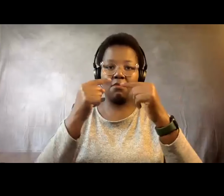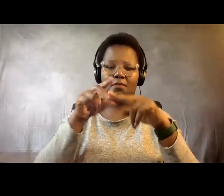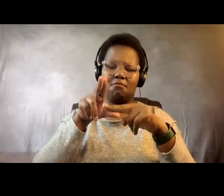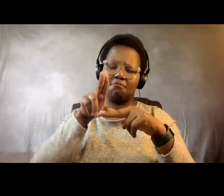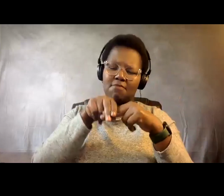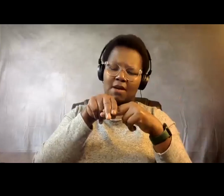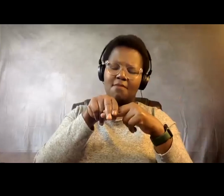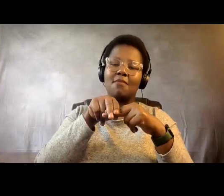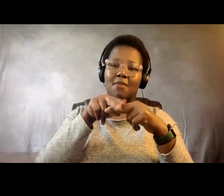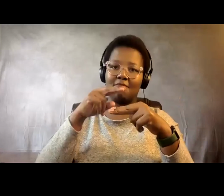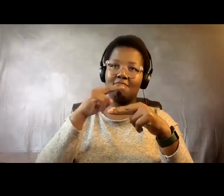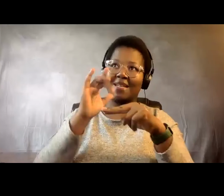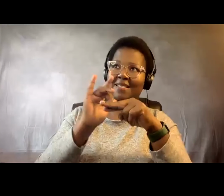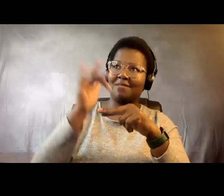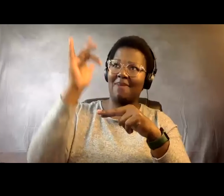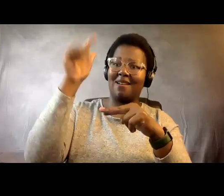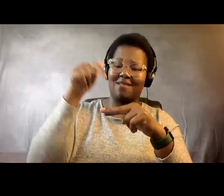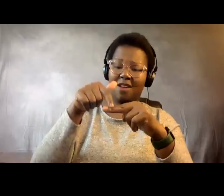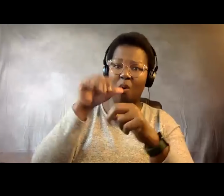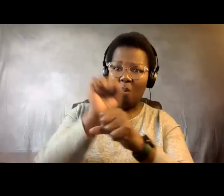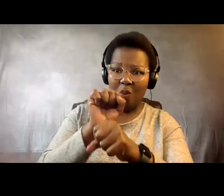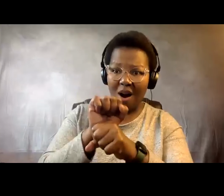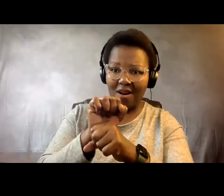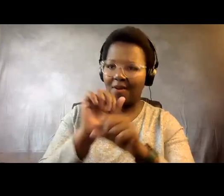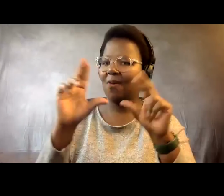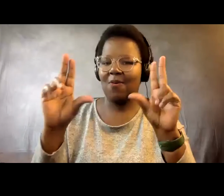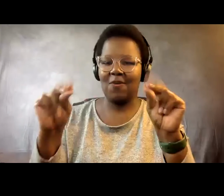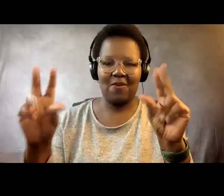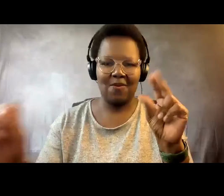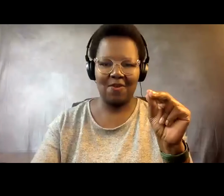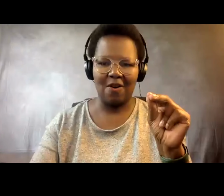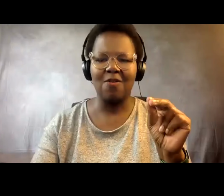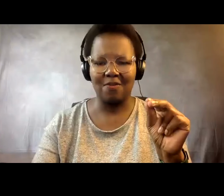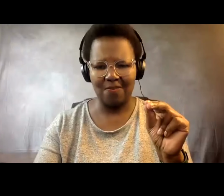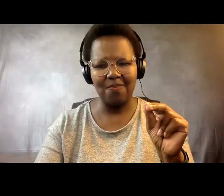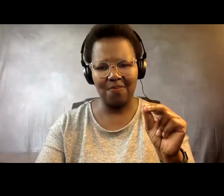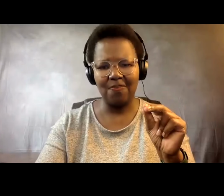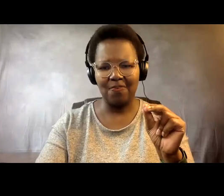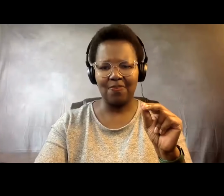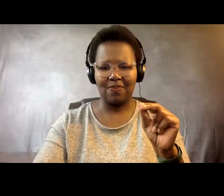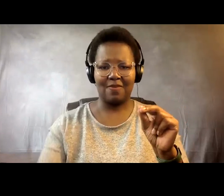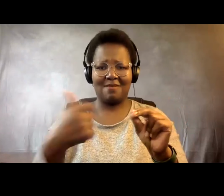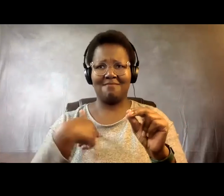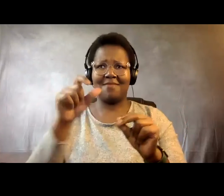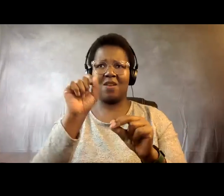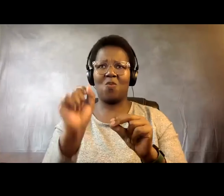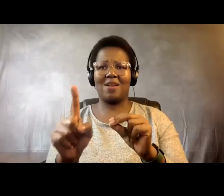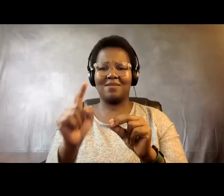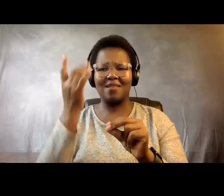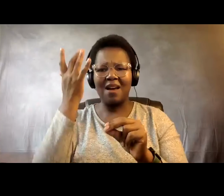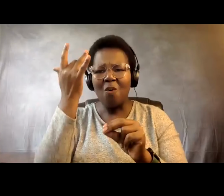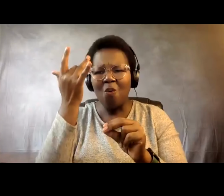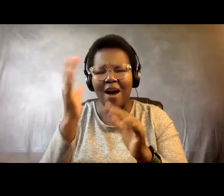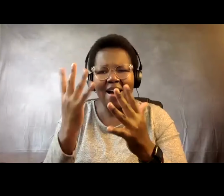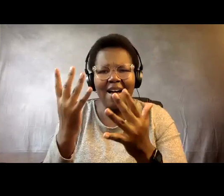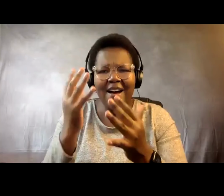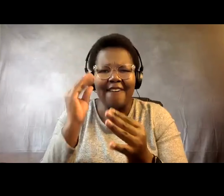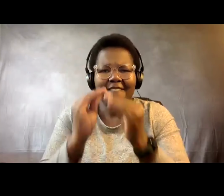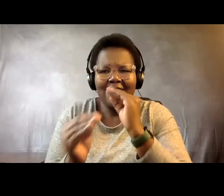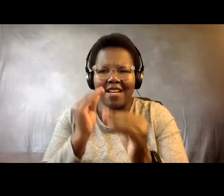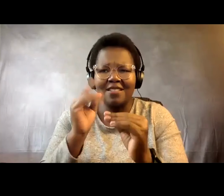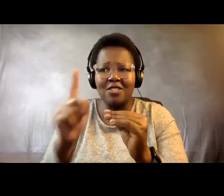it doesn't work. My question is why fix it when you could design and build it right to start with?